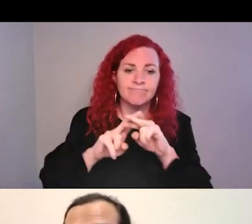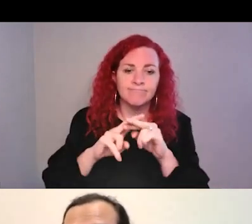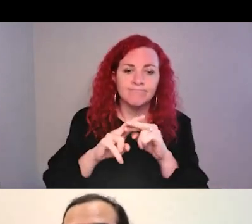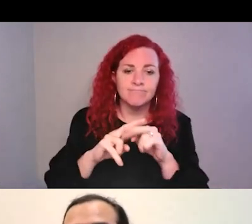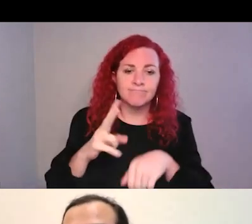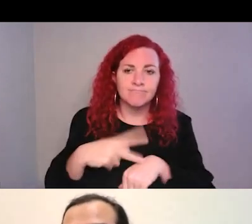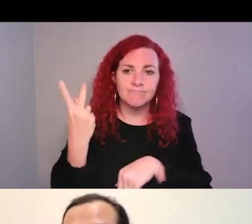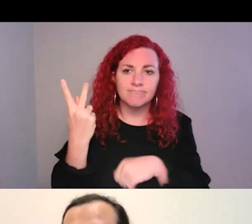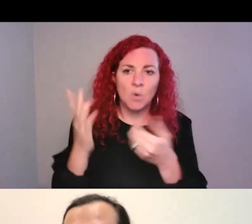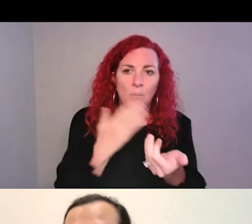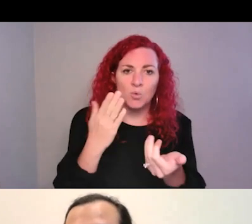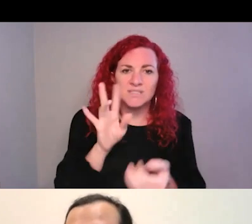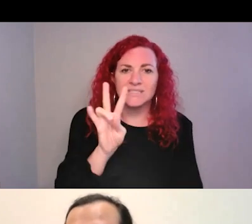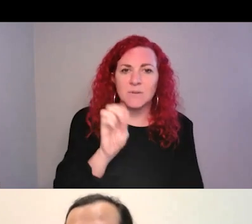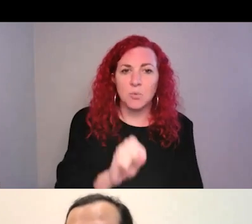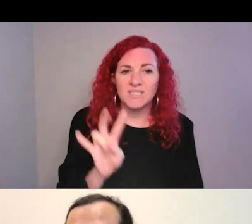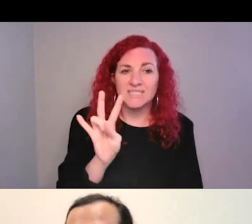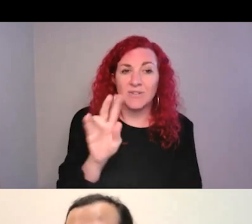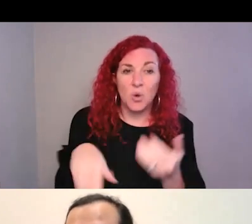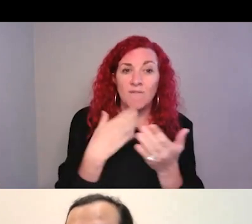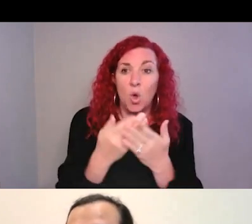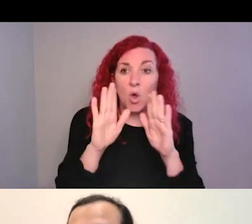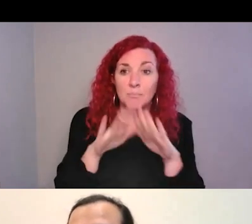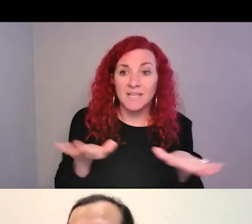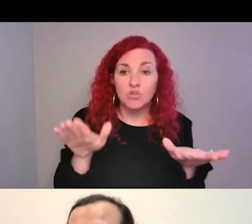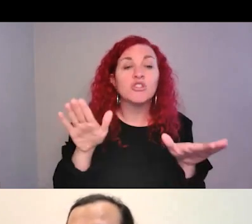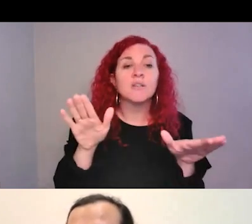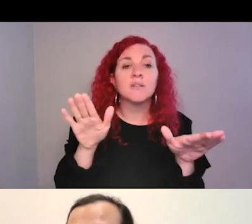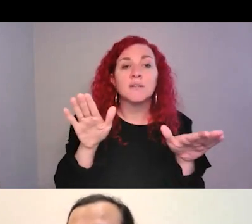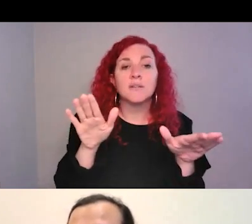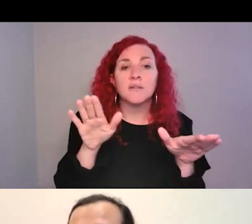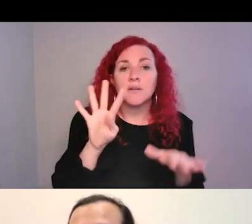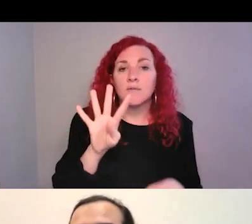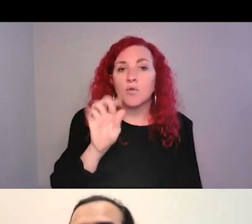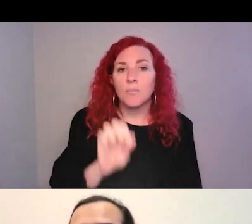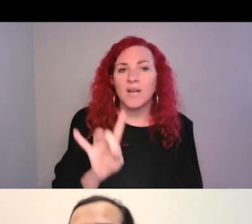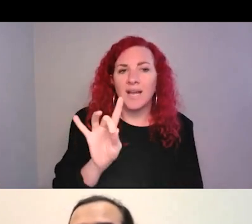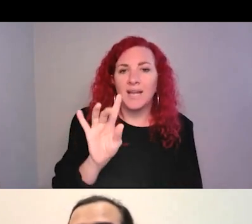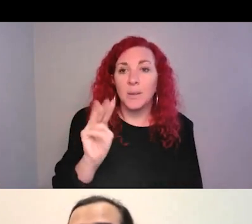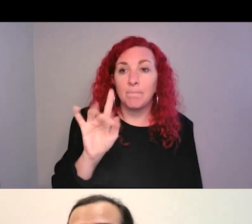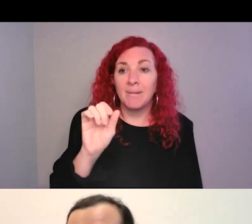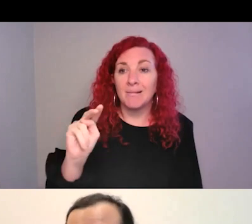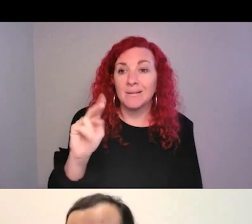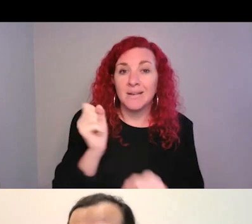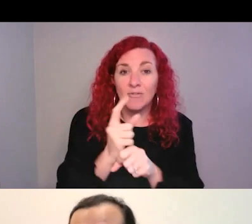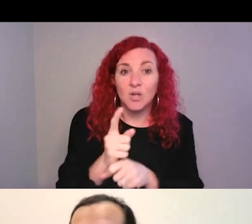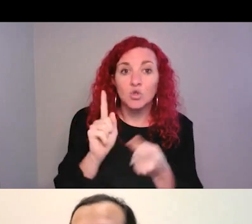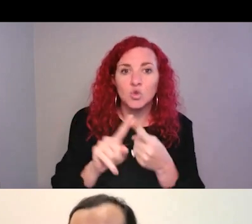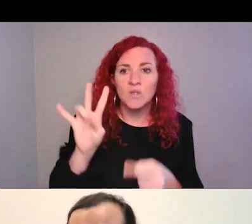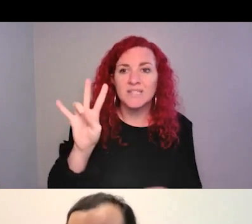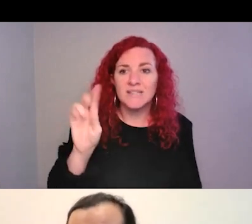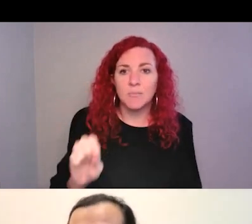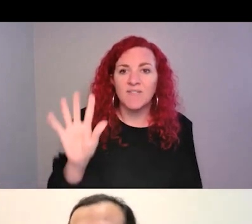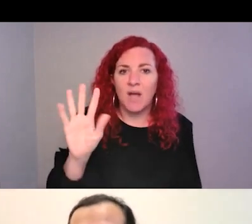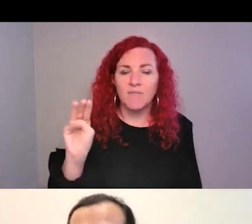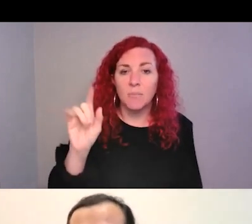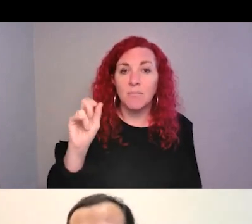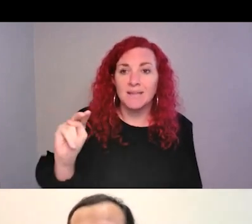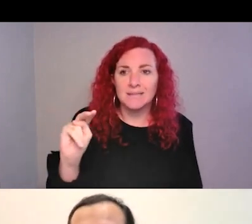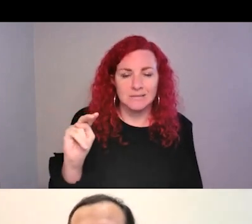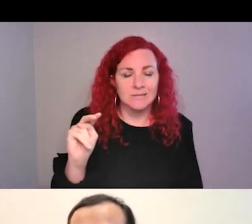SO IT INCREASED TO SEVEN AND A HALF MILLION A YEAR.